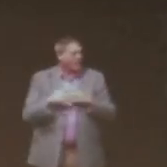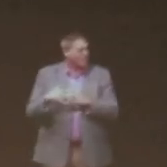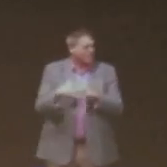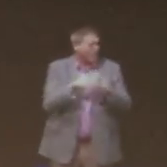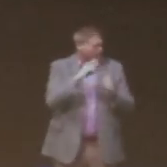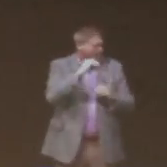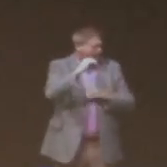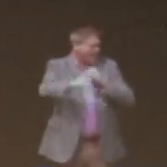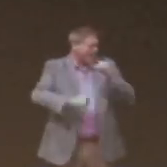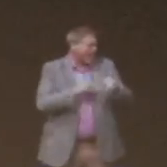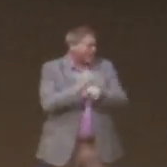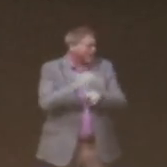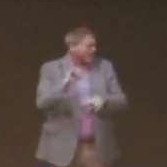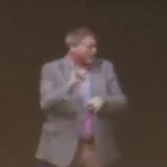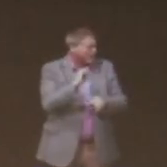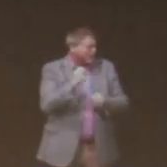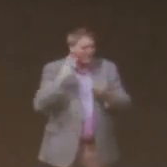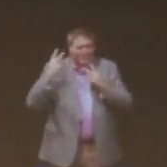I have been spending a lot of time traveling